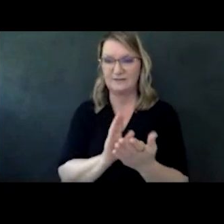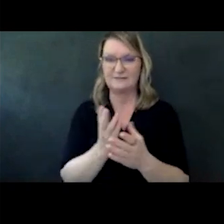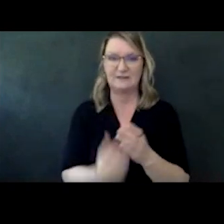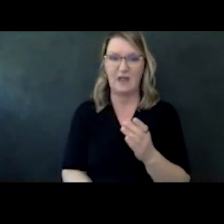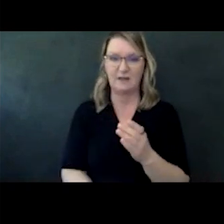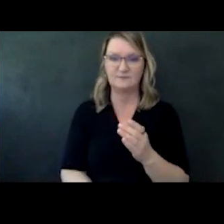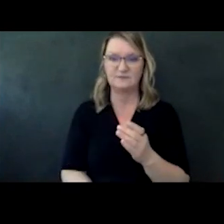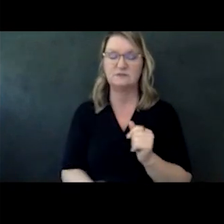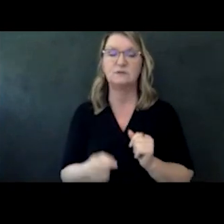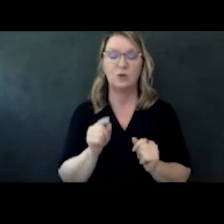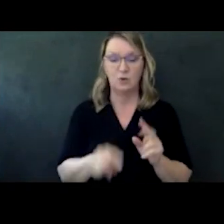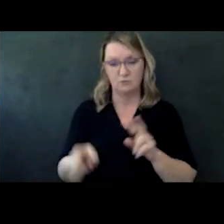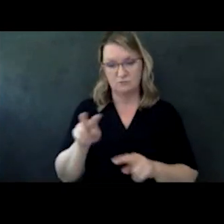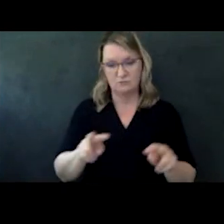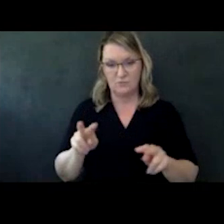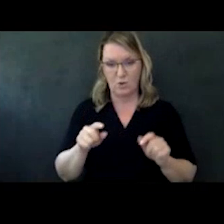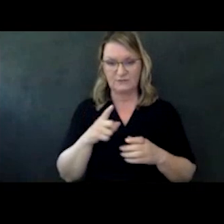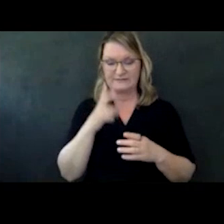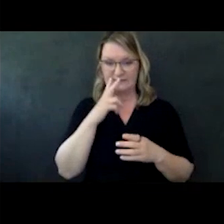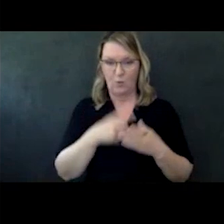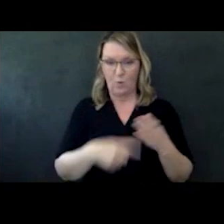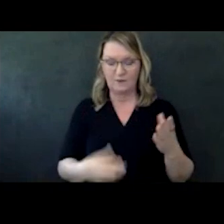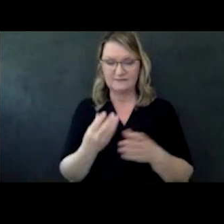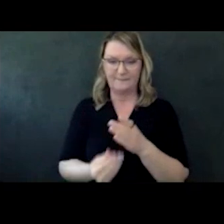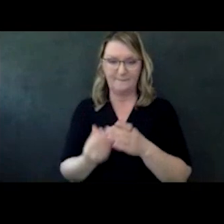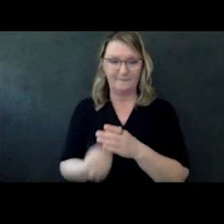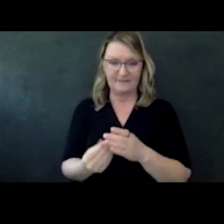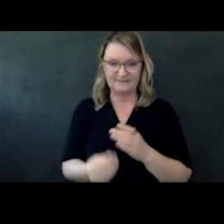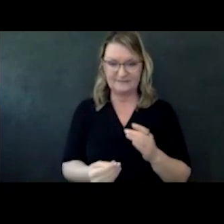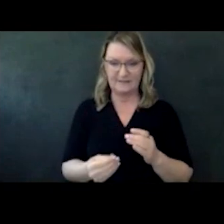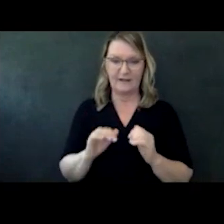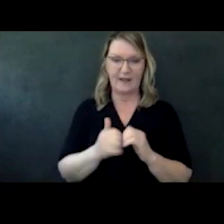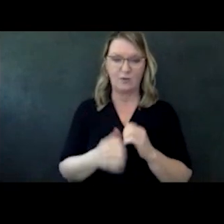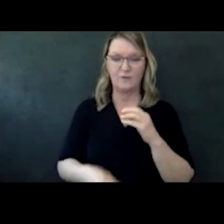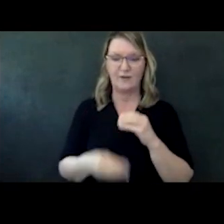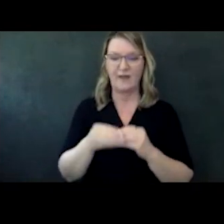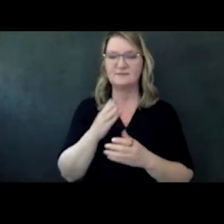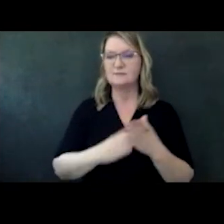step back and look at what's missing and how you can sprinkle in some additional tactics. Are there